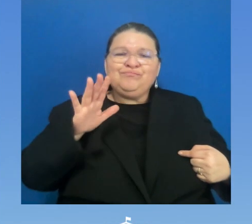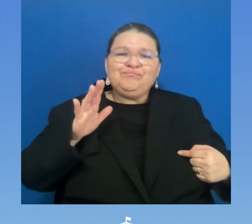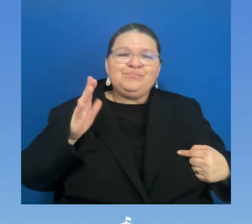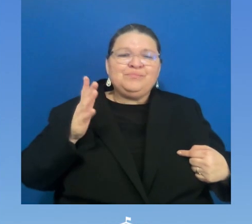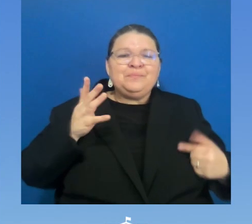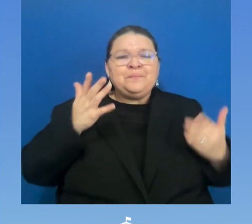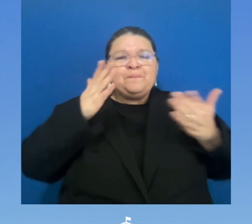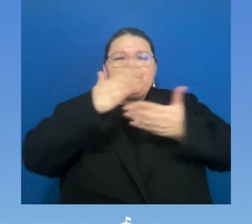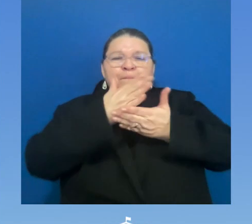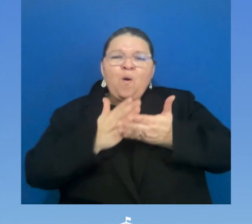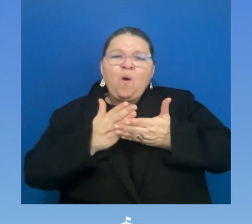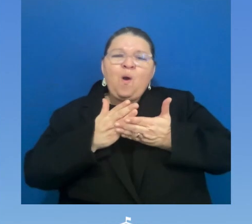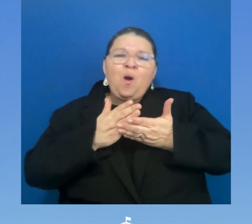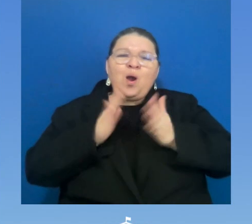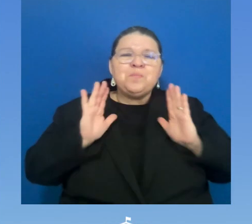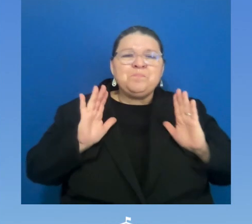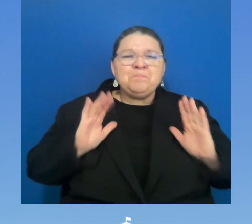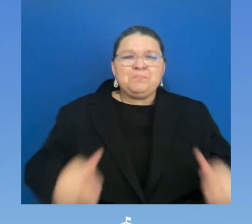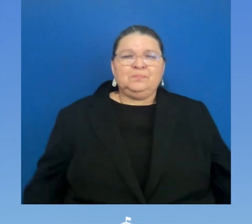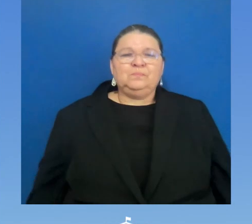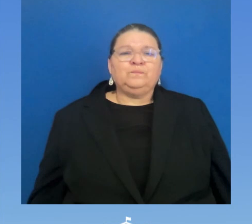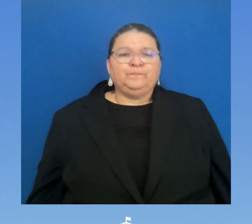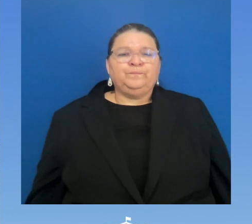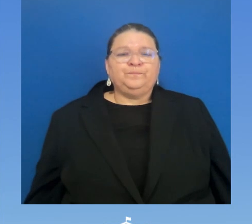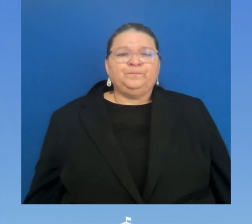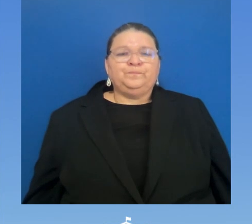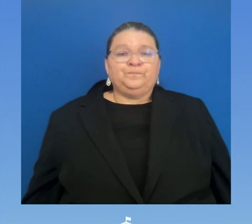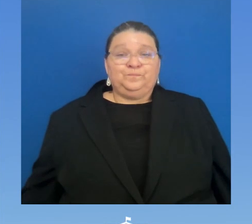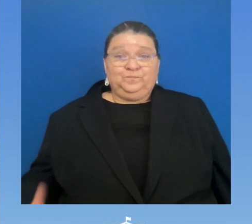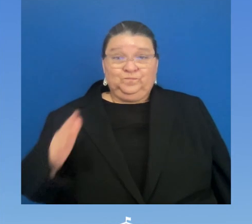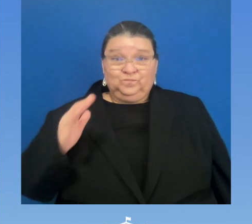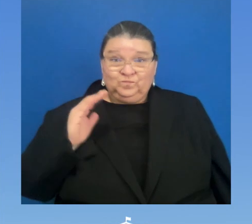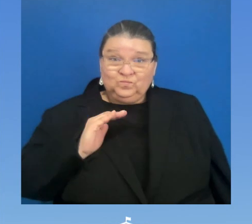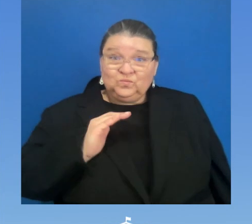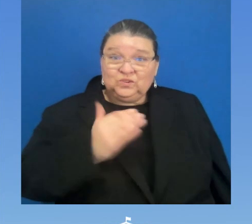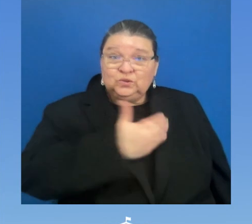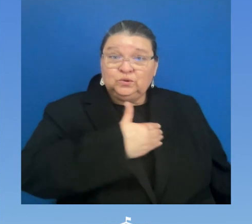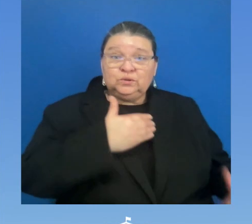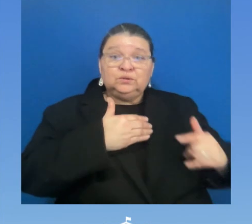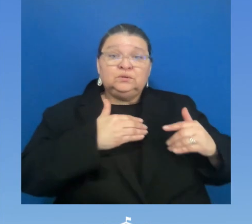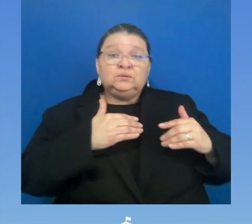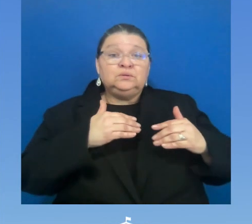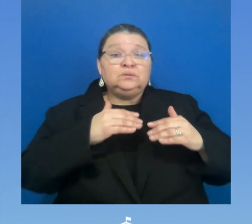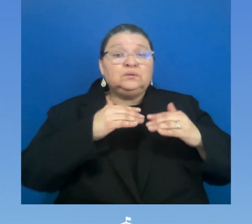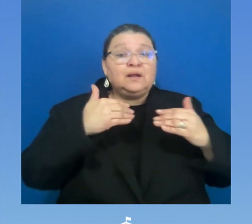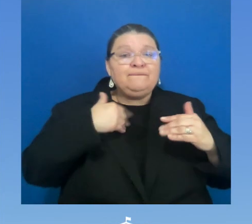I mean, frankly, across the entire spectrum of equality -- but all of our liberation, all of our freedom,